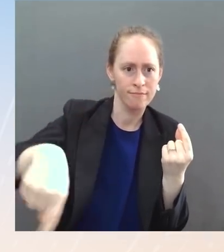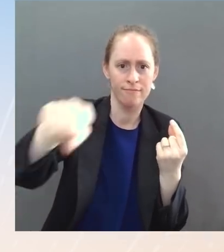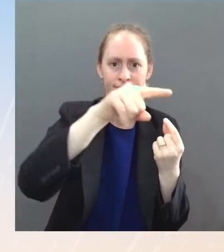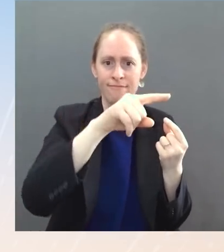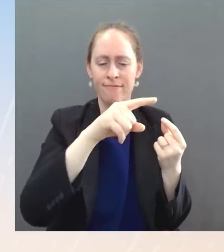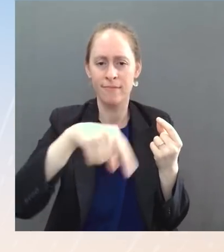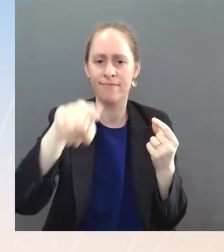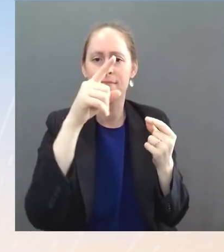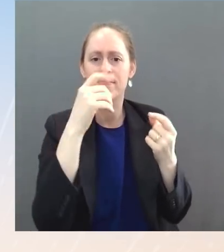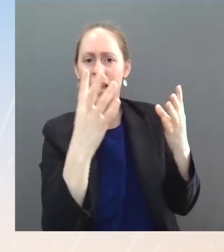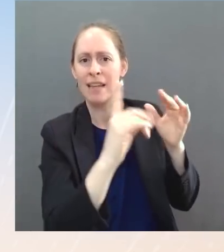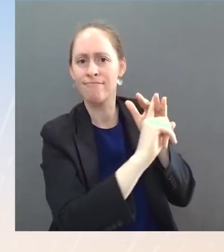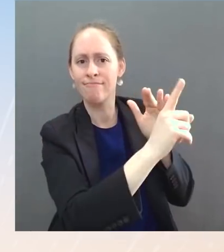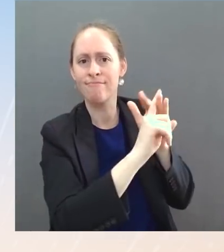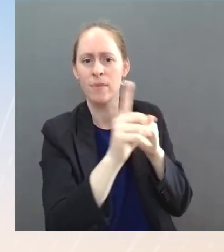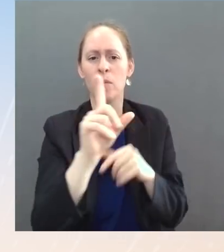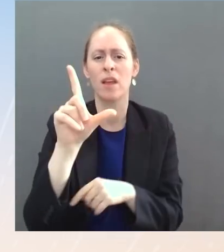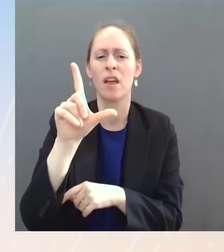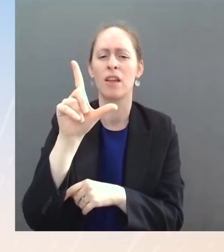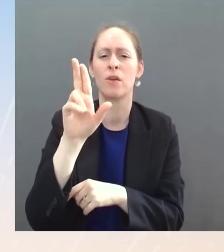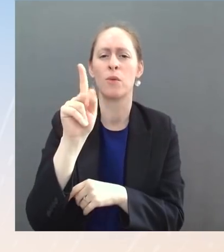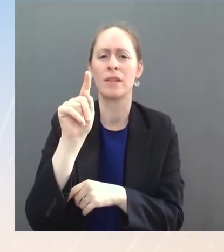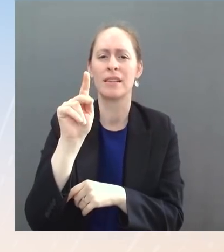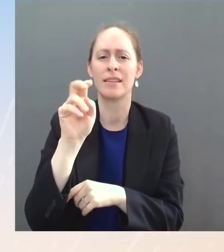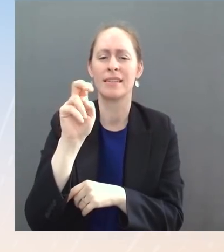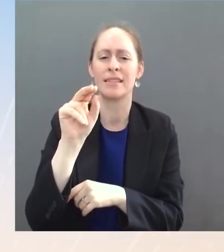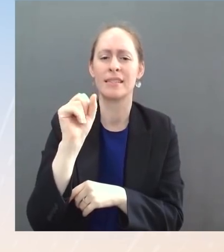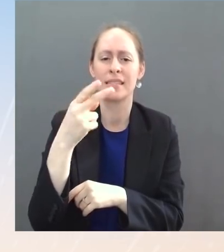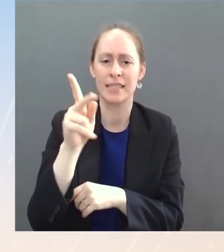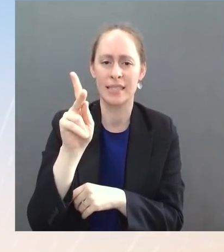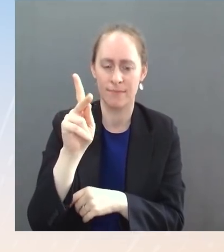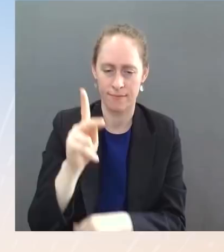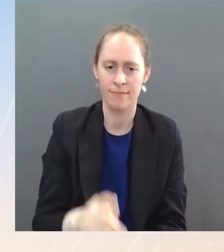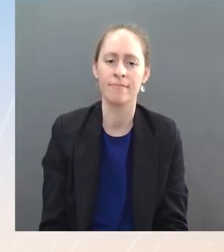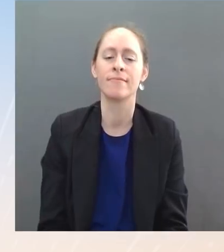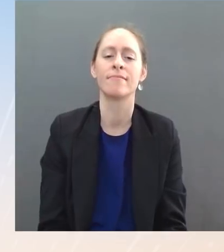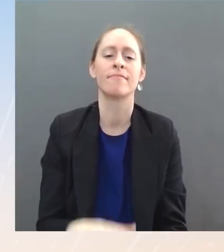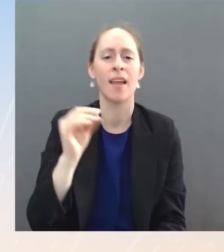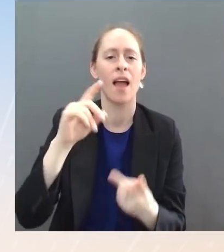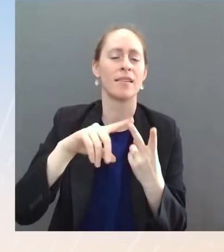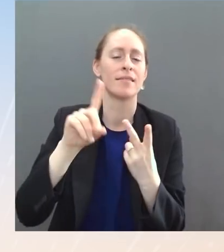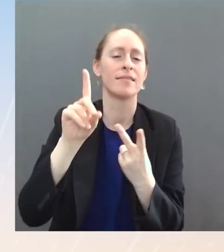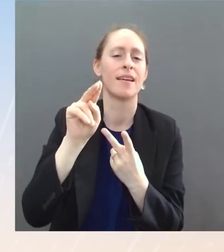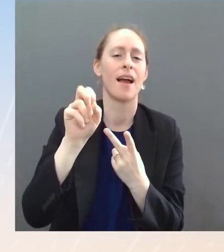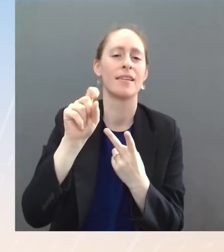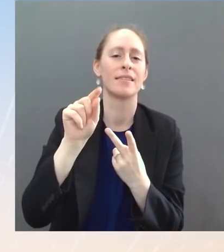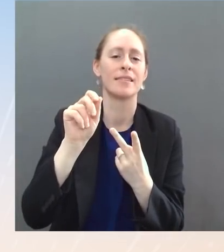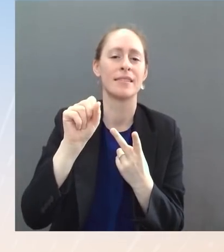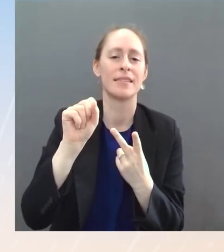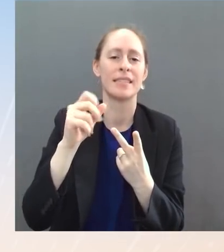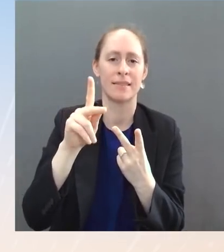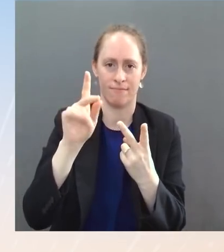At least that is their intention and their plan. In the south, we also expect that Russian military forces